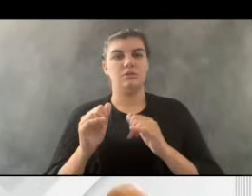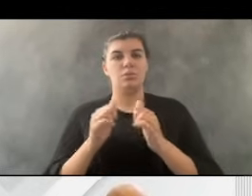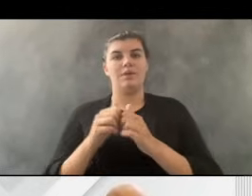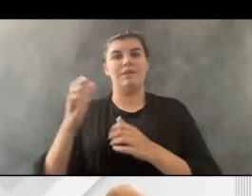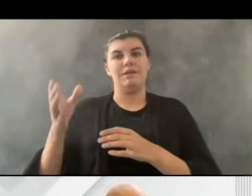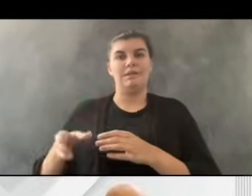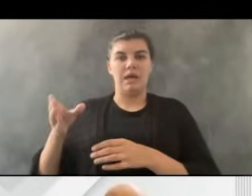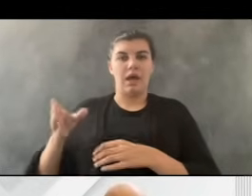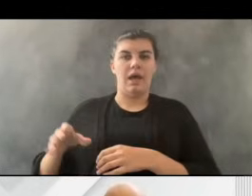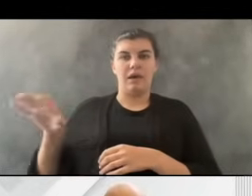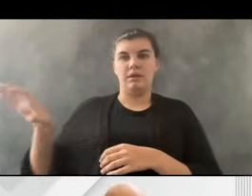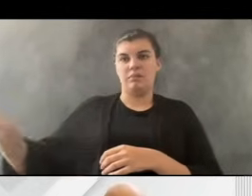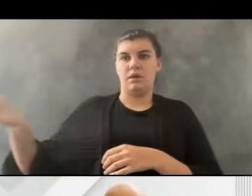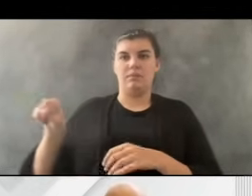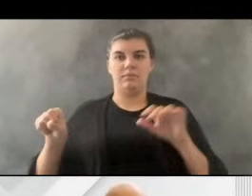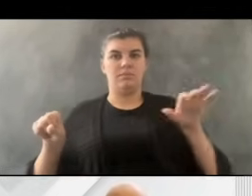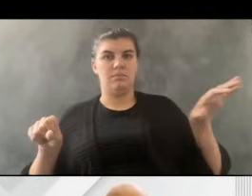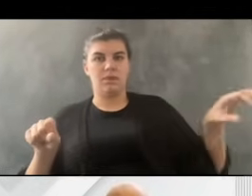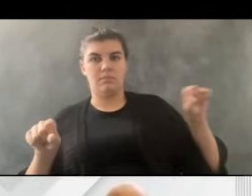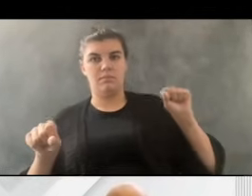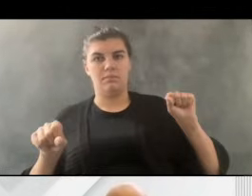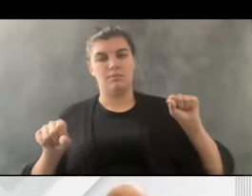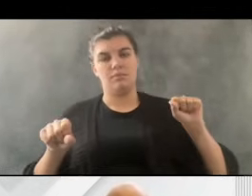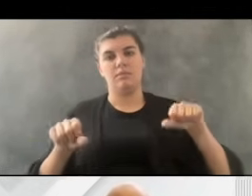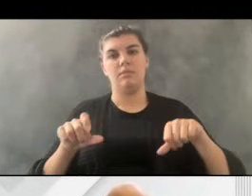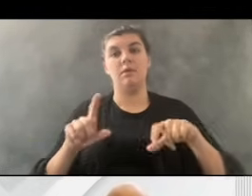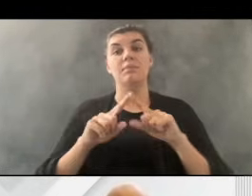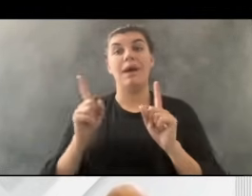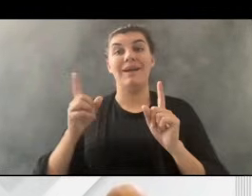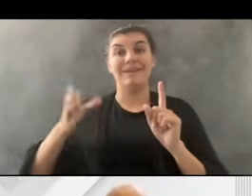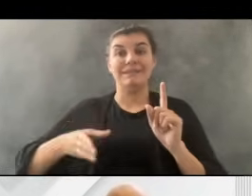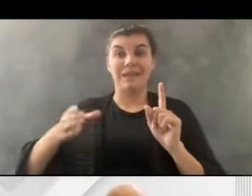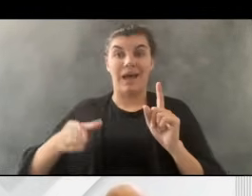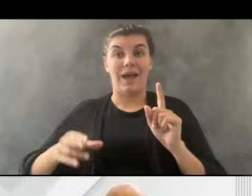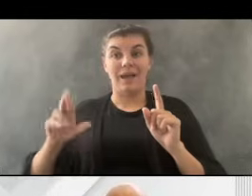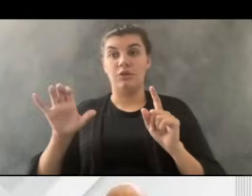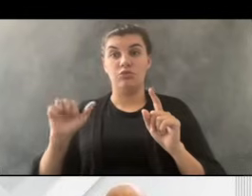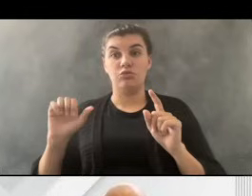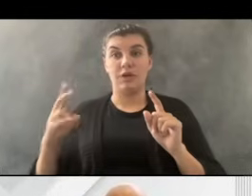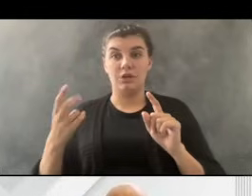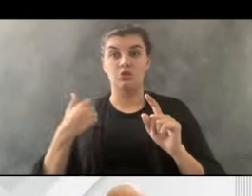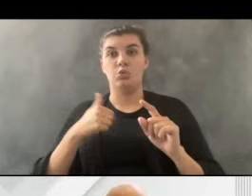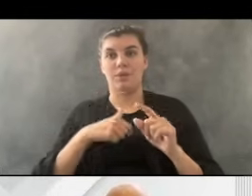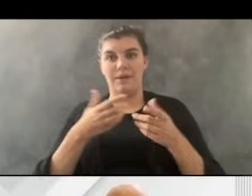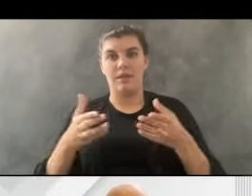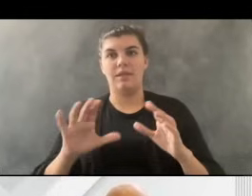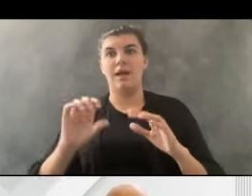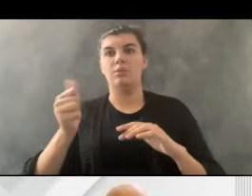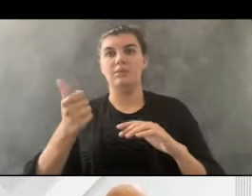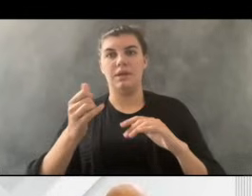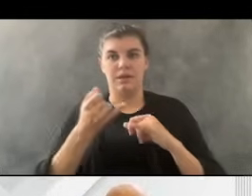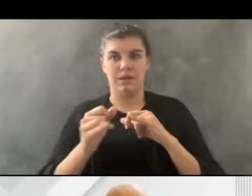There's no obstruction on a forward reach, but on a side reach we allow a 10 inch maximum